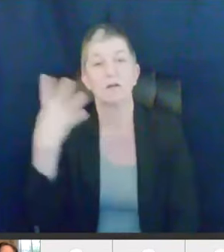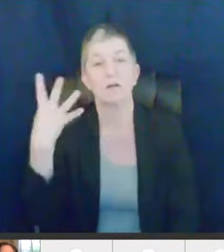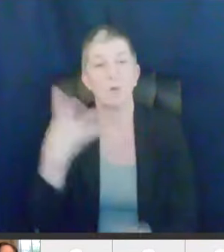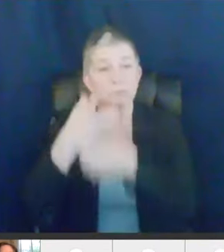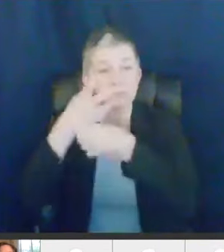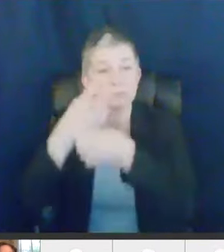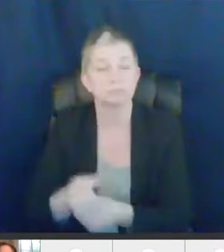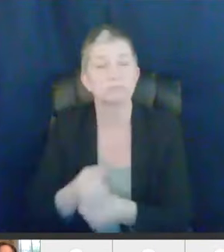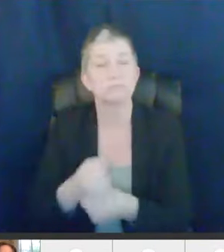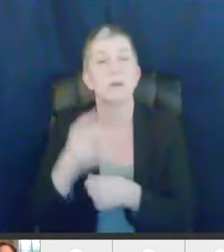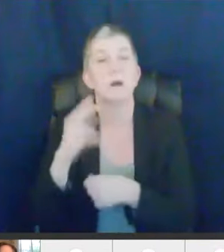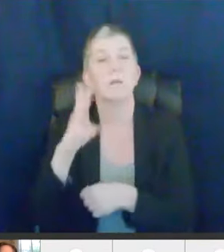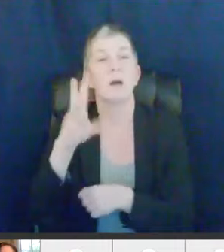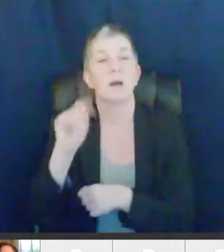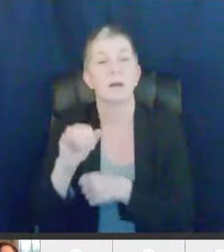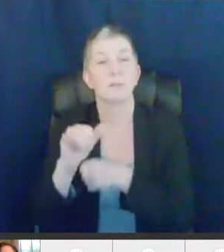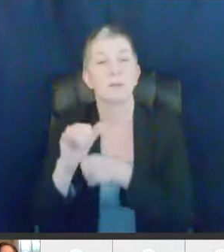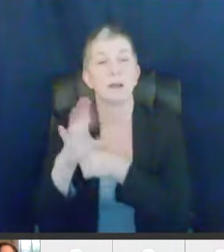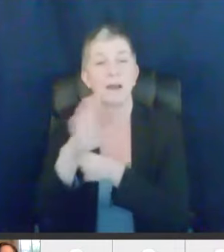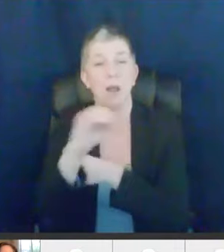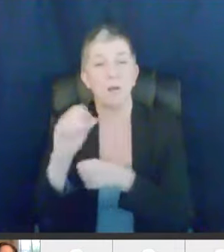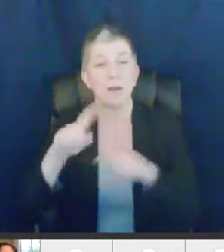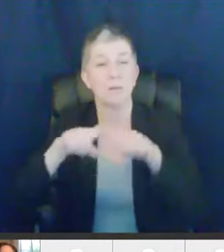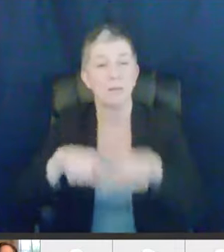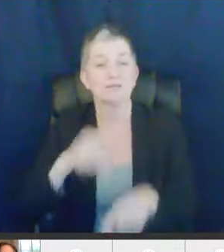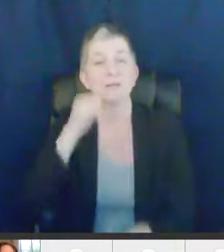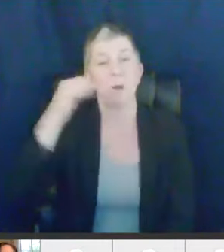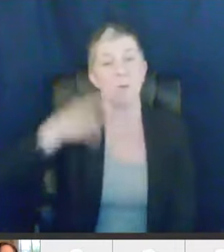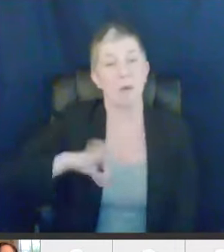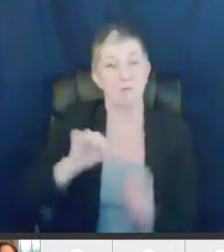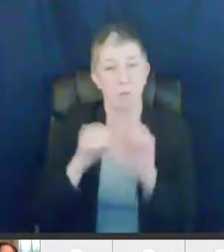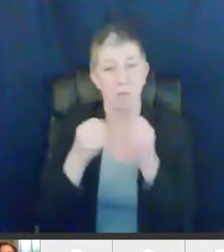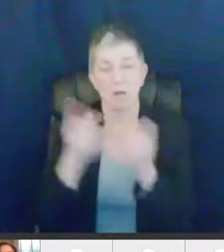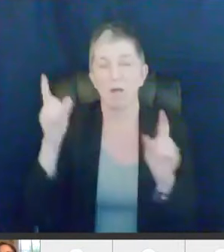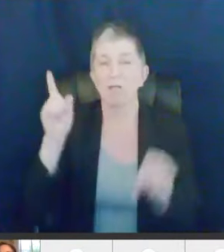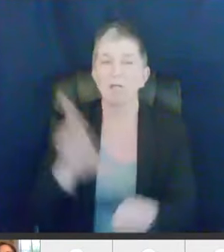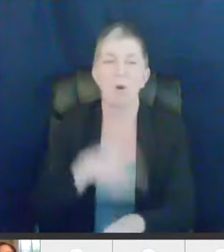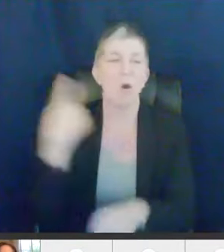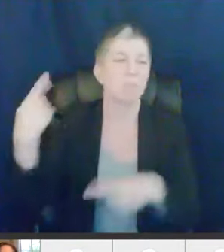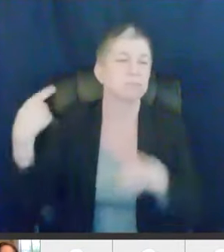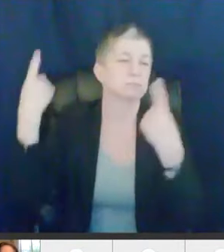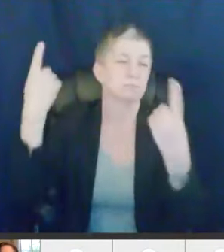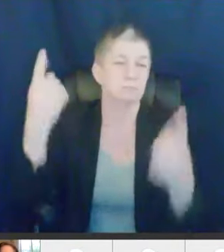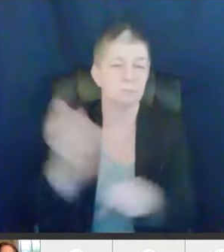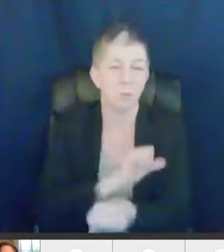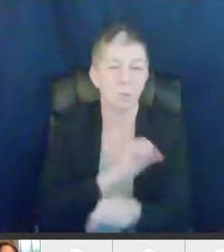nonprofit organizations who have a long history of working with county residents